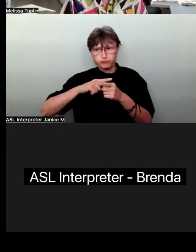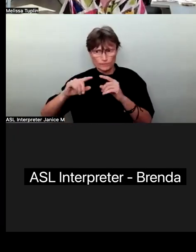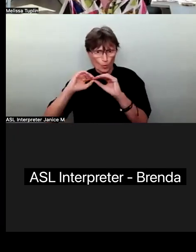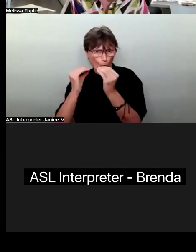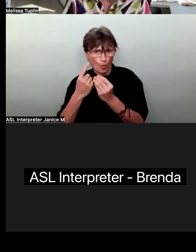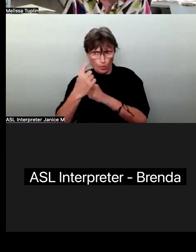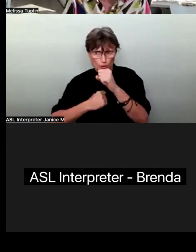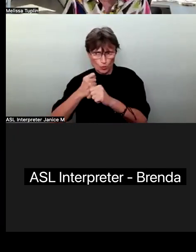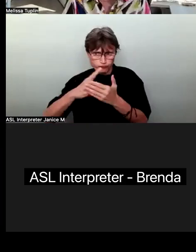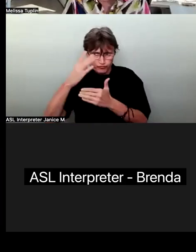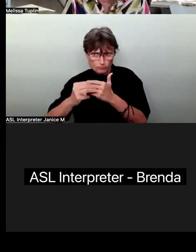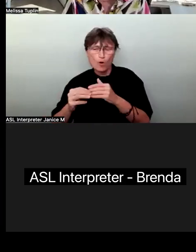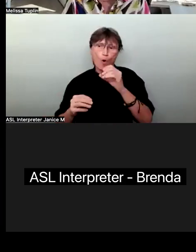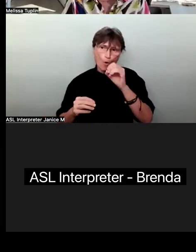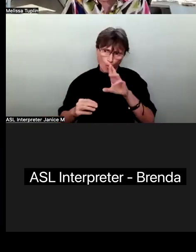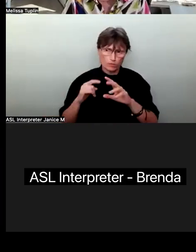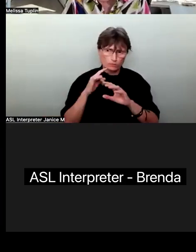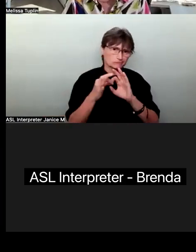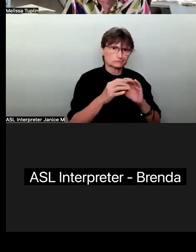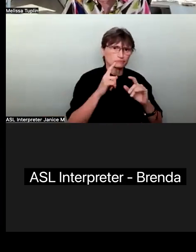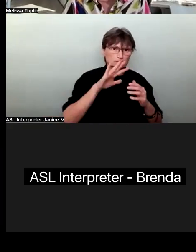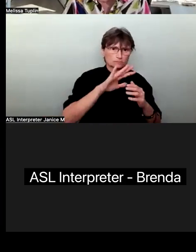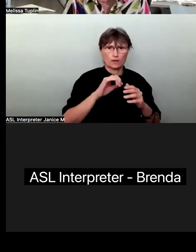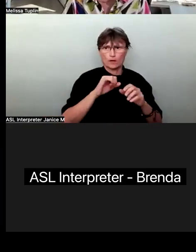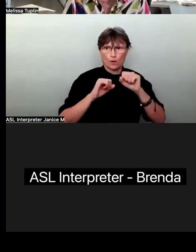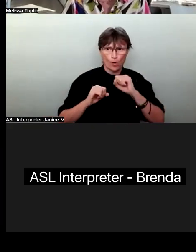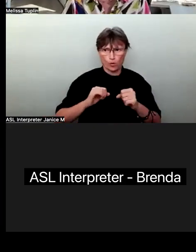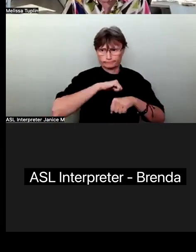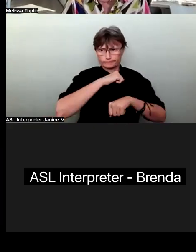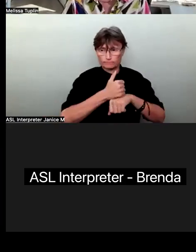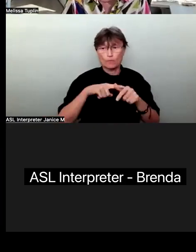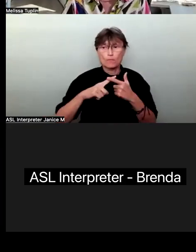now working to turn these letters of intent around and notify you within a couple of